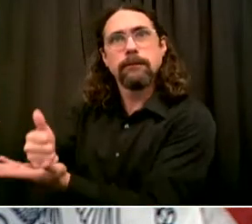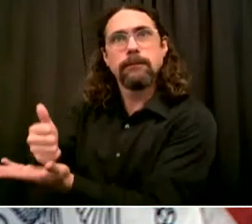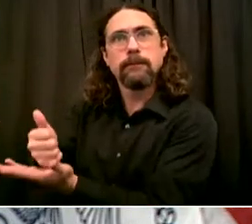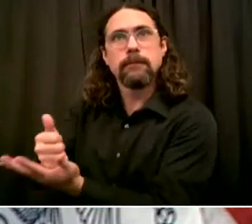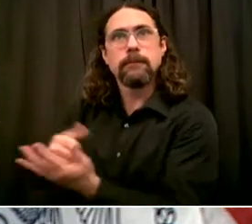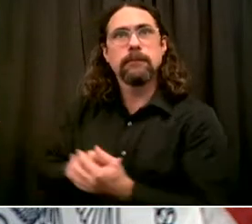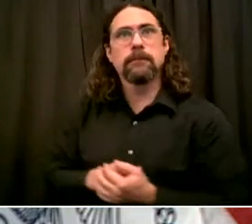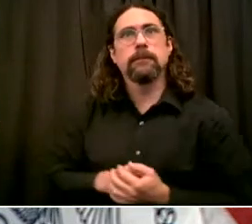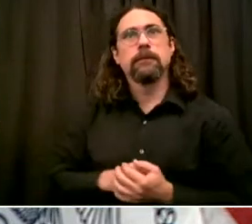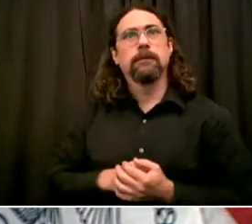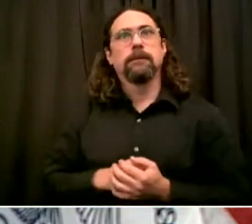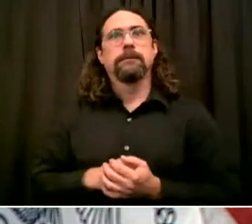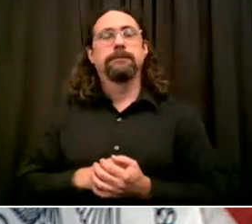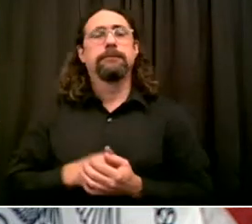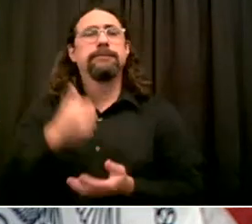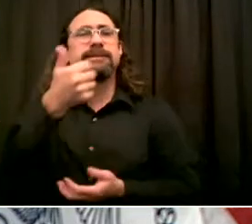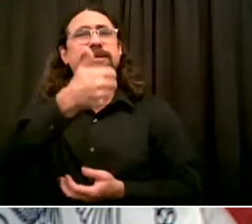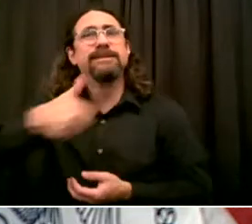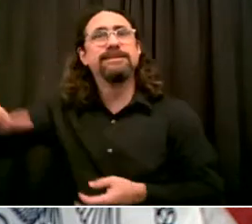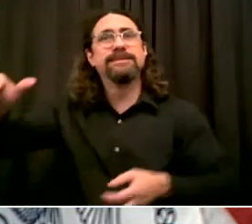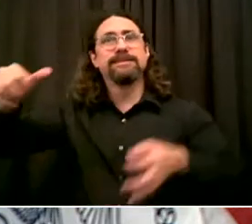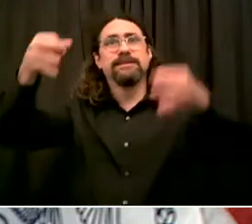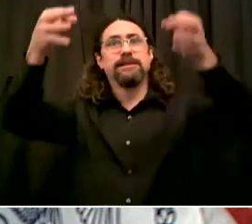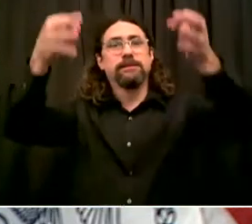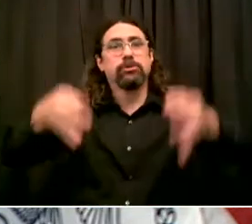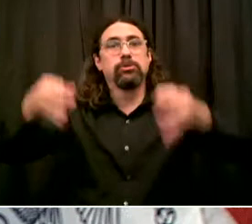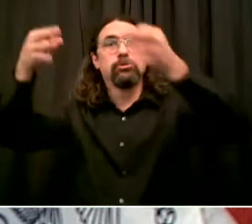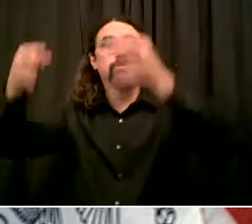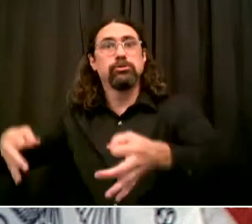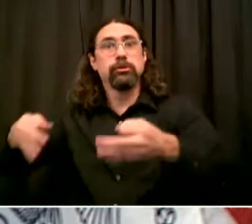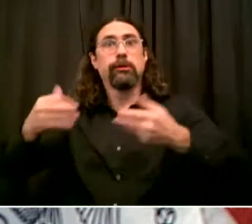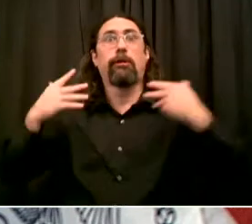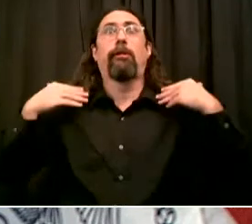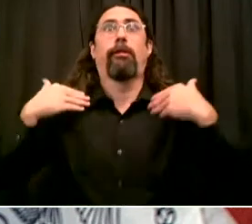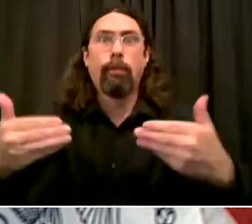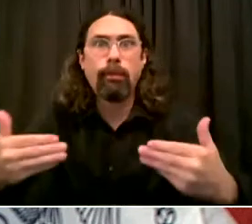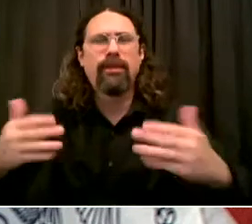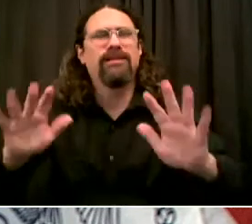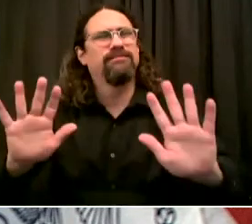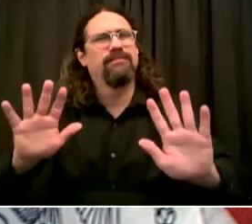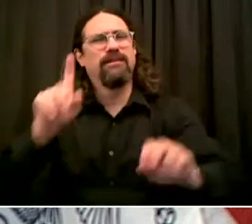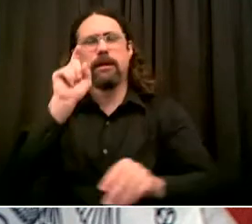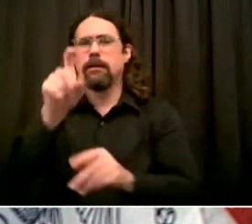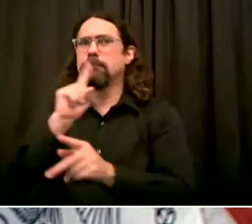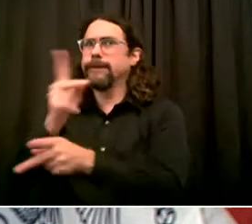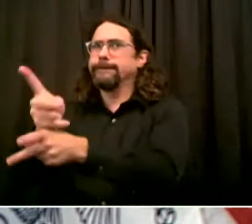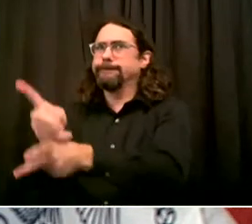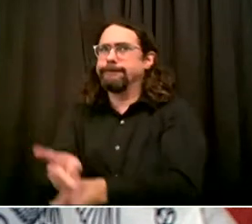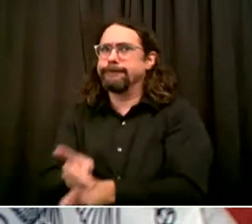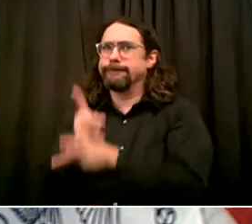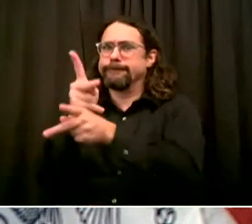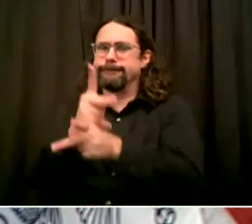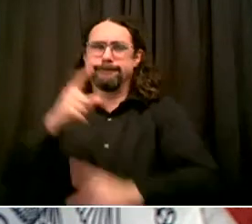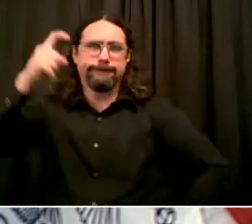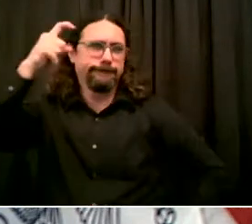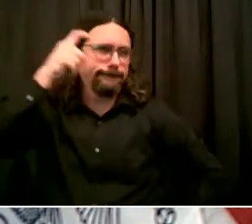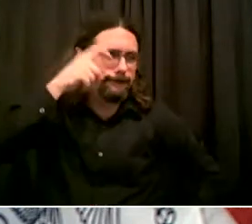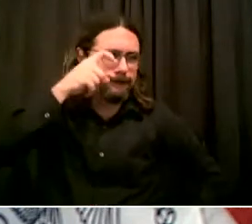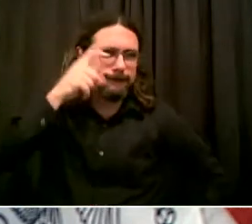GOING TO AKME E THESE DECISIONS, WE'LL BE VERY VIGILANT. WE HAVE TO BE CAREFUL THAT WE KEEP A SECOND WAVE AT BAYY. WE ARE DOING THAT RIGHT NOW. WE ARE NN OTGOINING